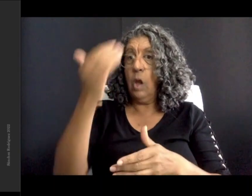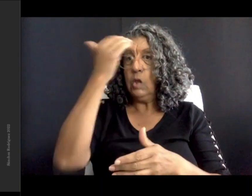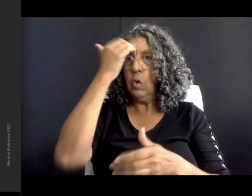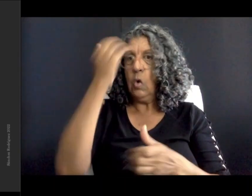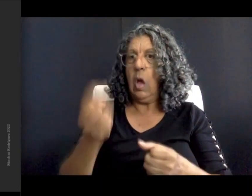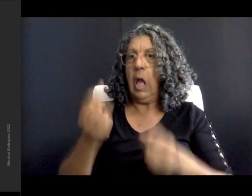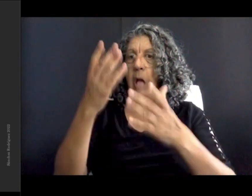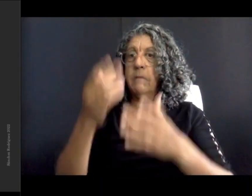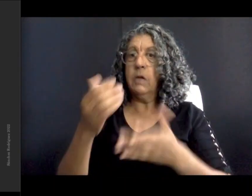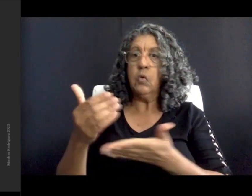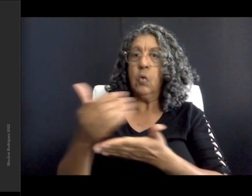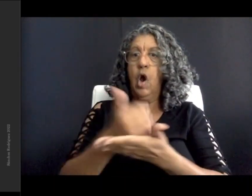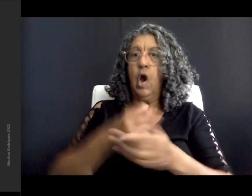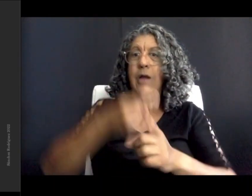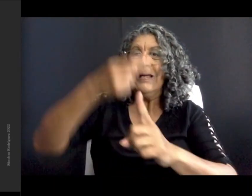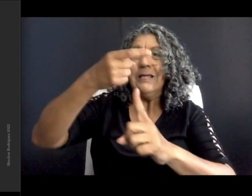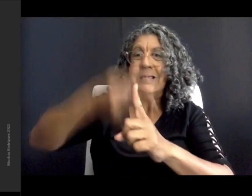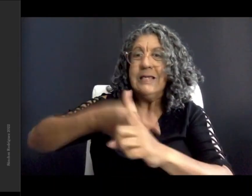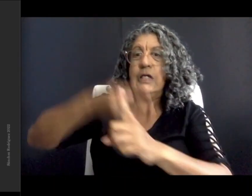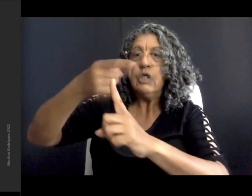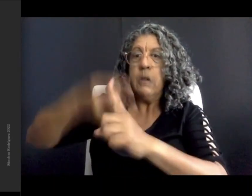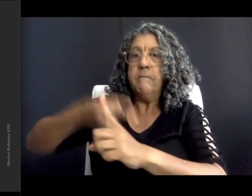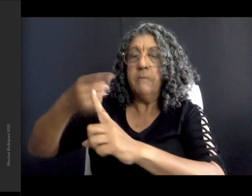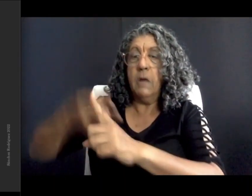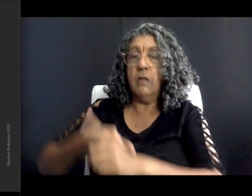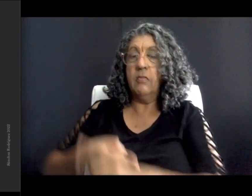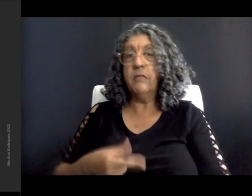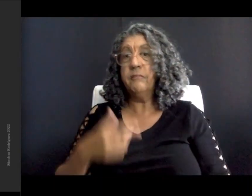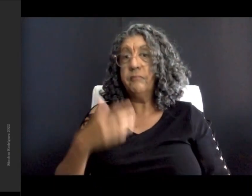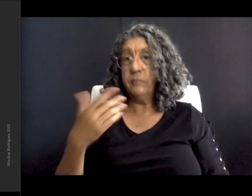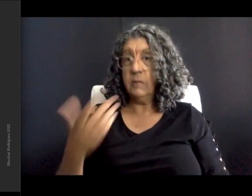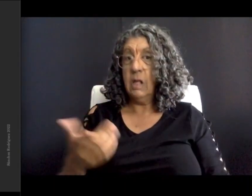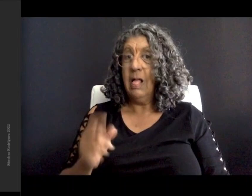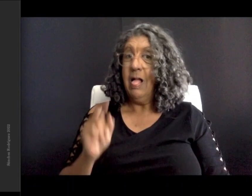because Social Security Administration wants to know how much you're earning each month.